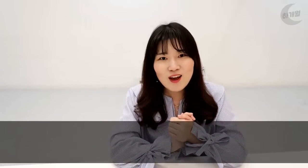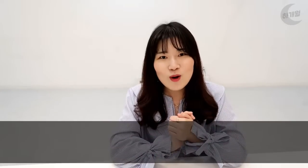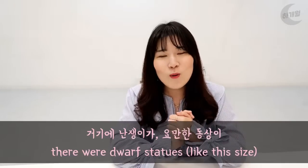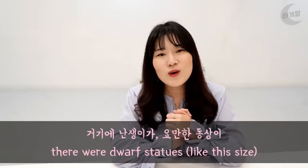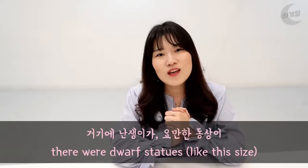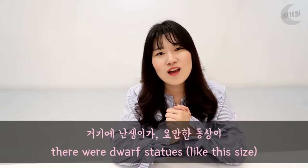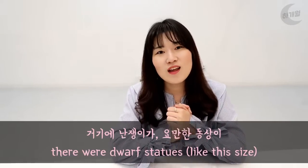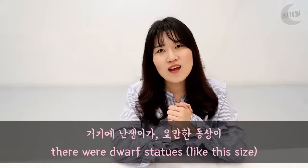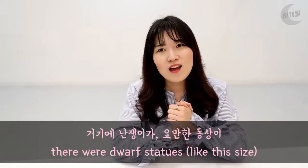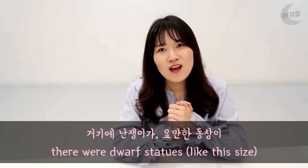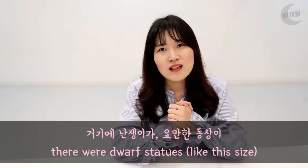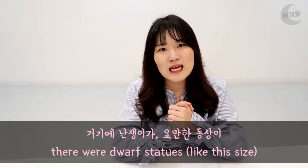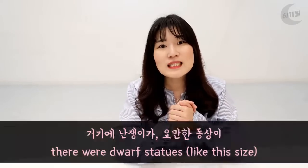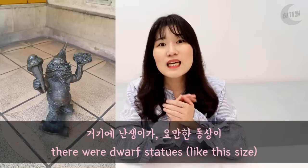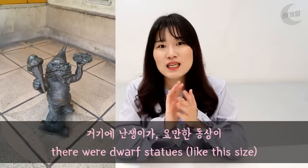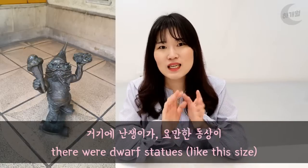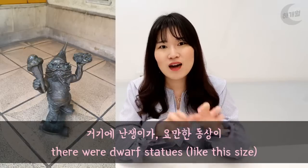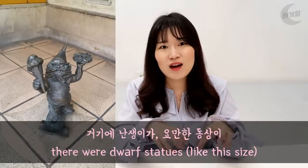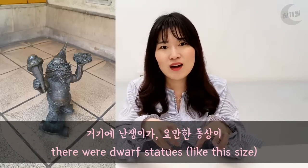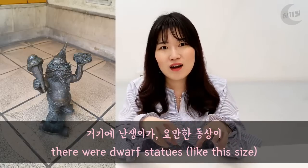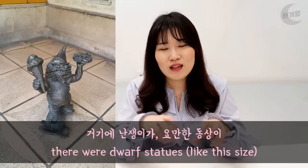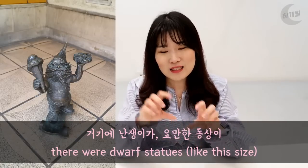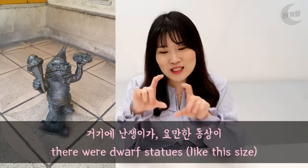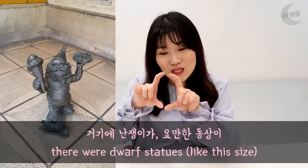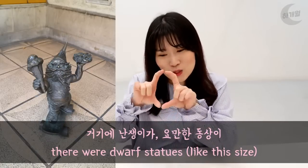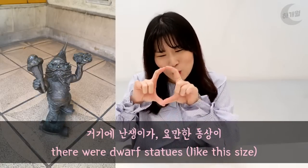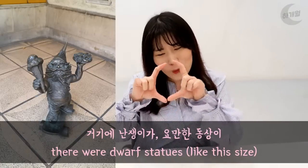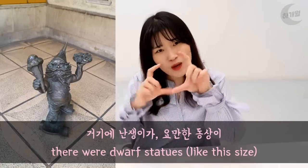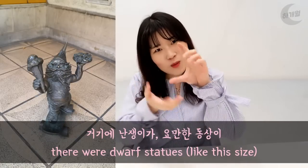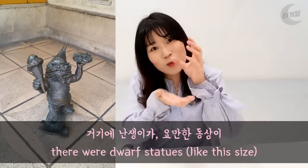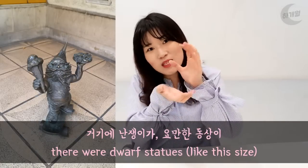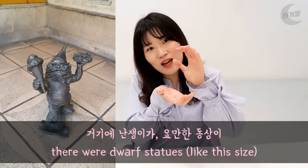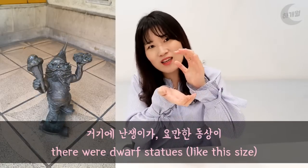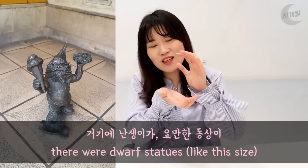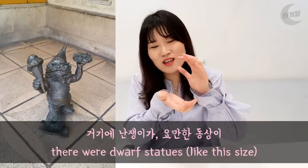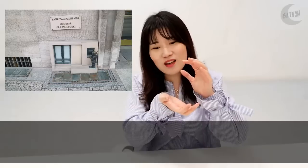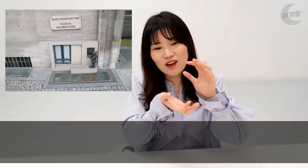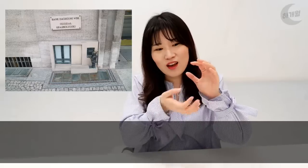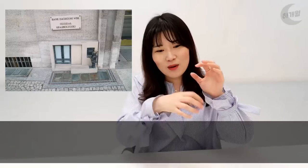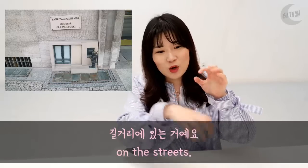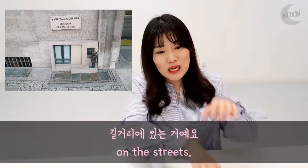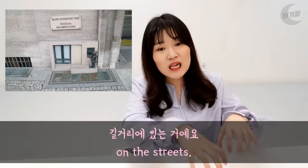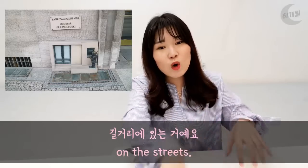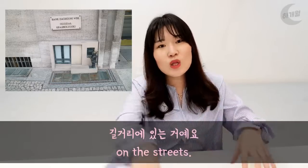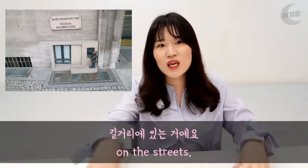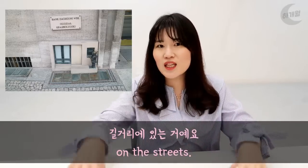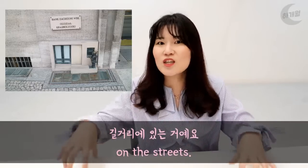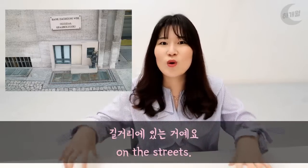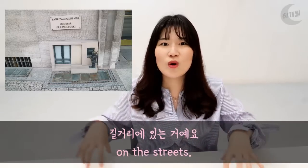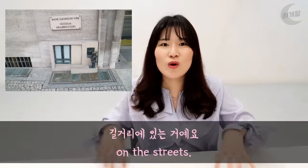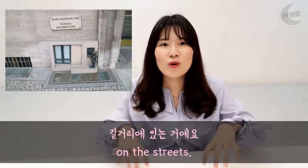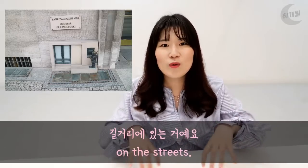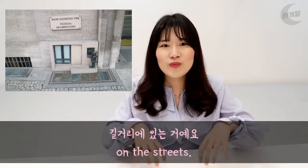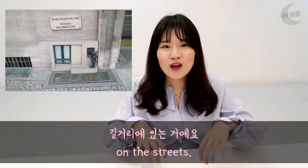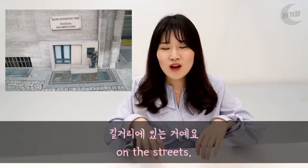there were dwarf statues (like this size) on the streets.